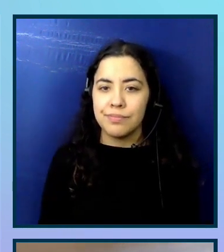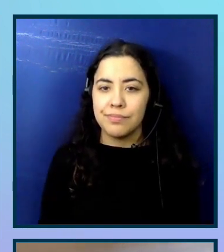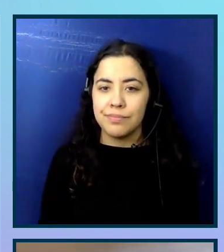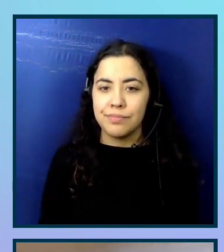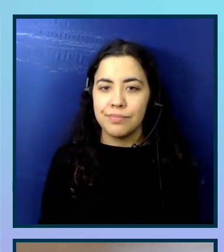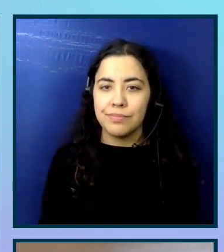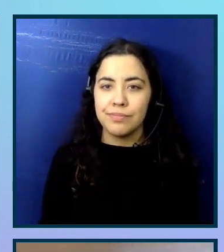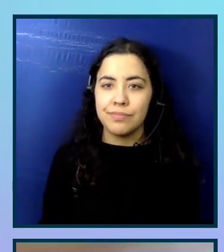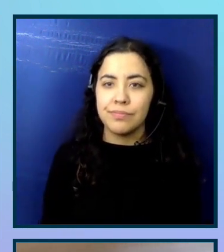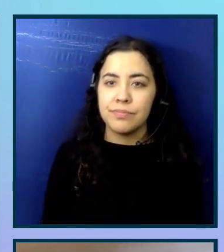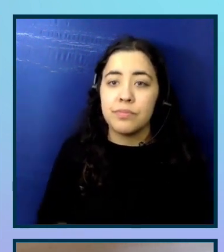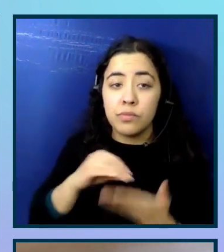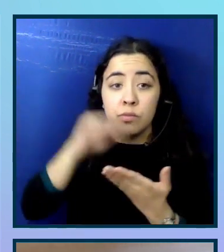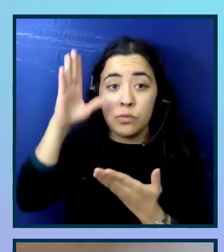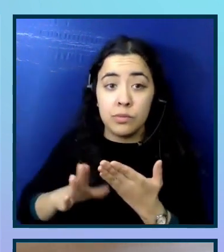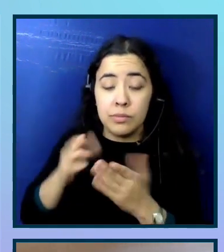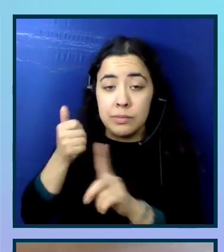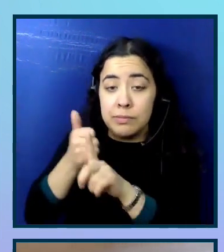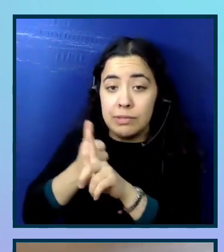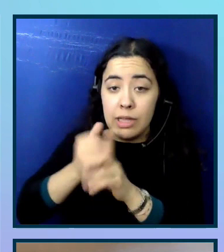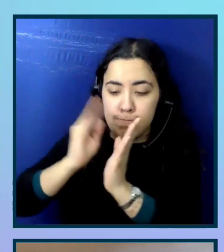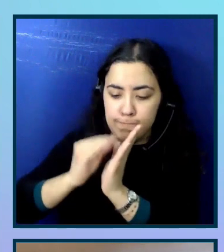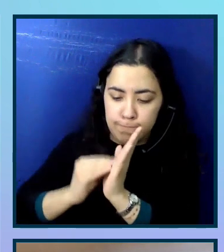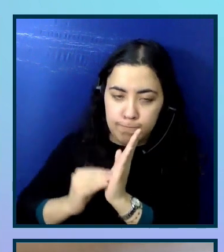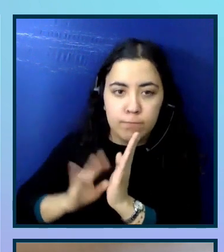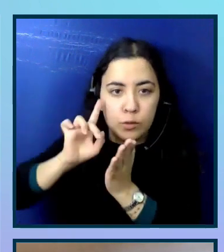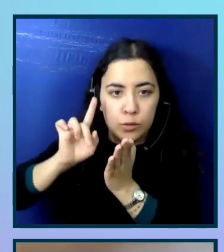Students document their research by developing diagrams.